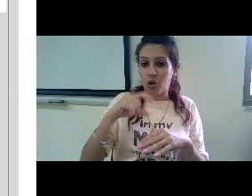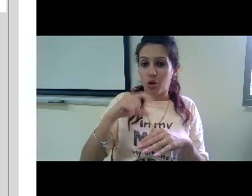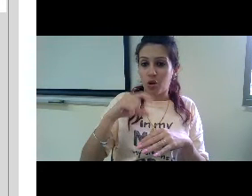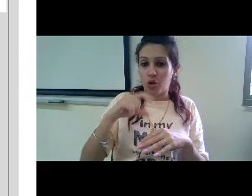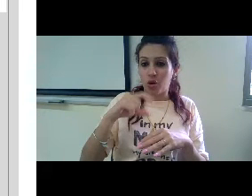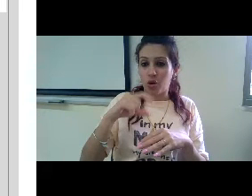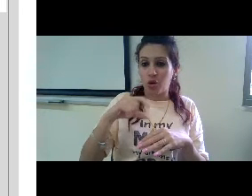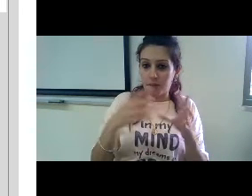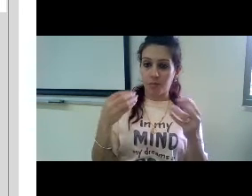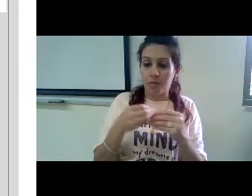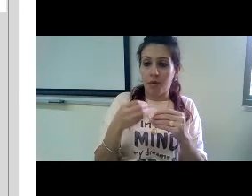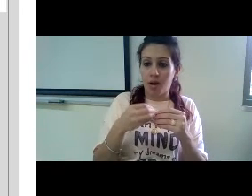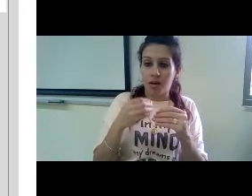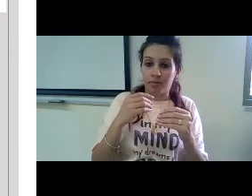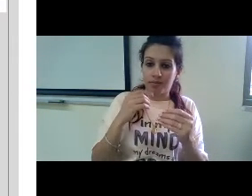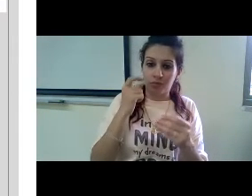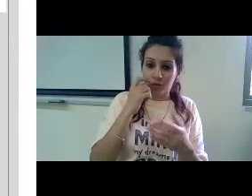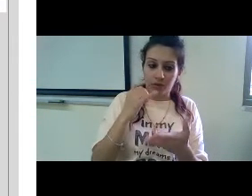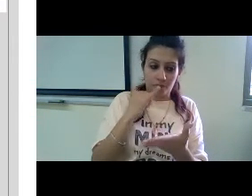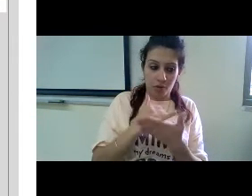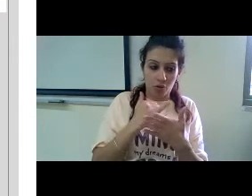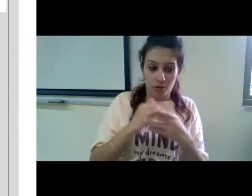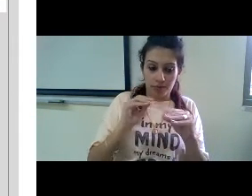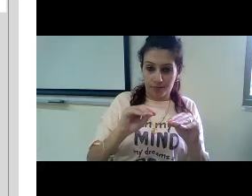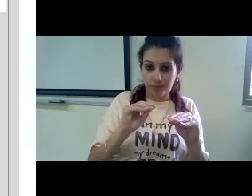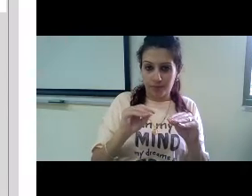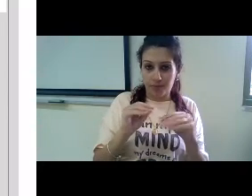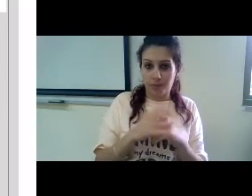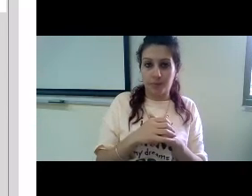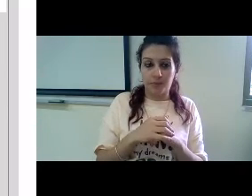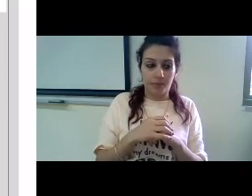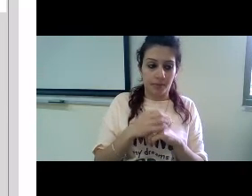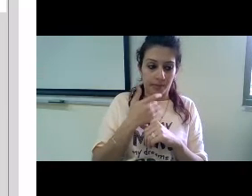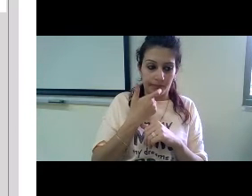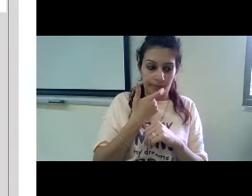For example, flipped classroom methodologies are very good for that.